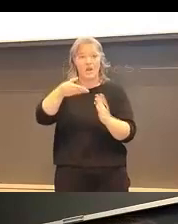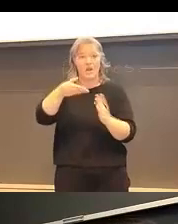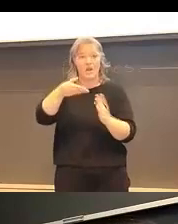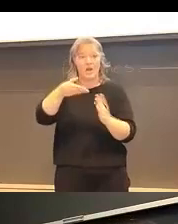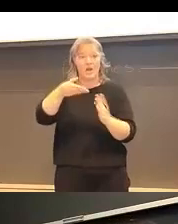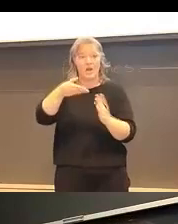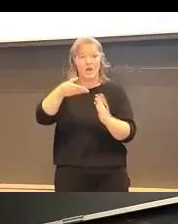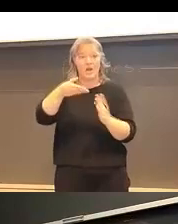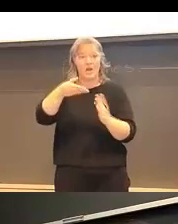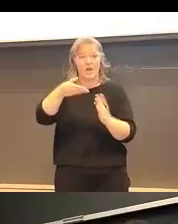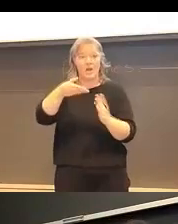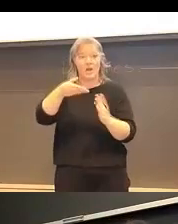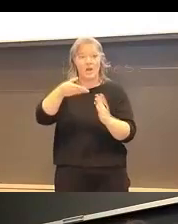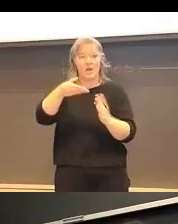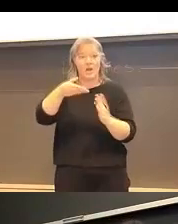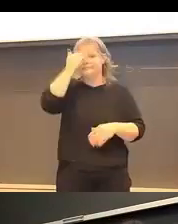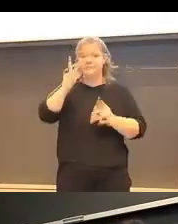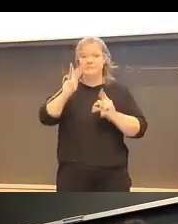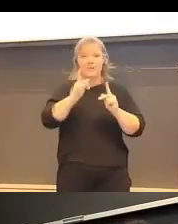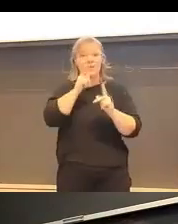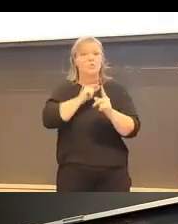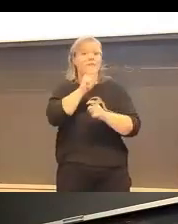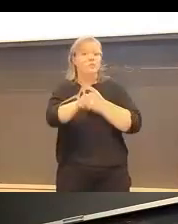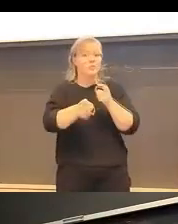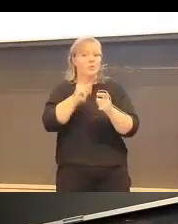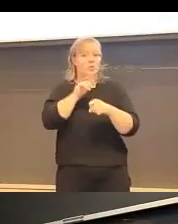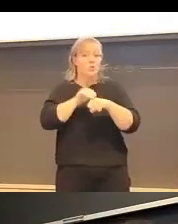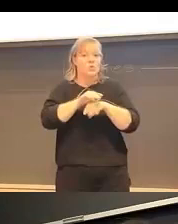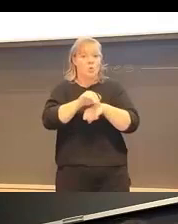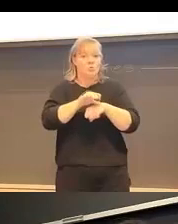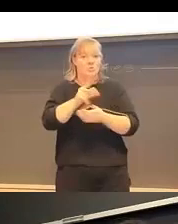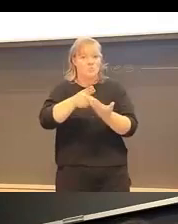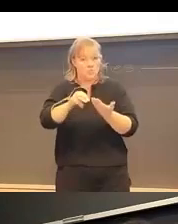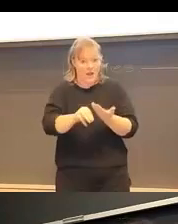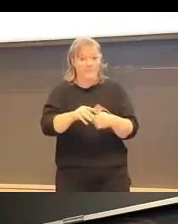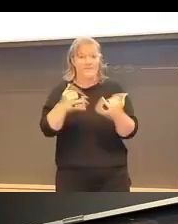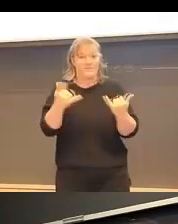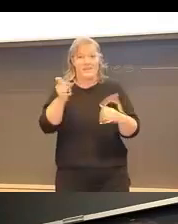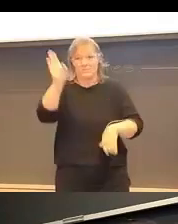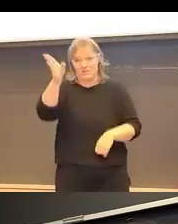to just acknowledge those who contributed to the coaching program and to today's presentation first